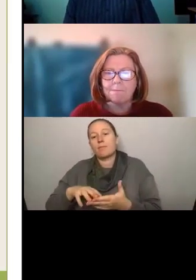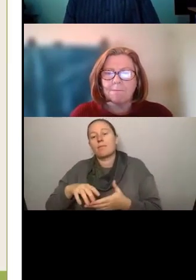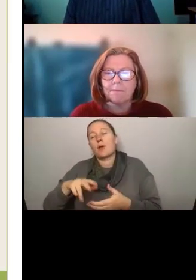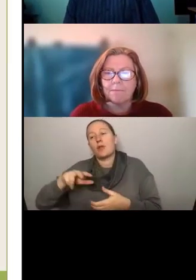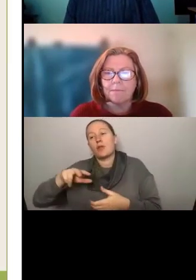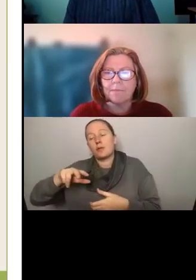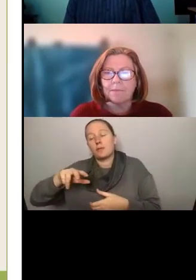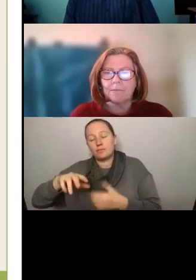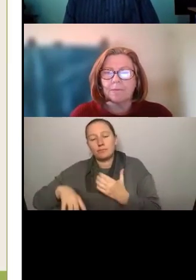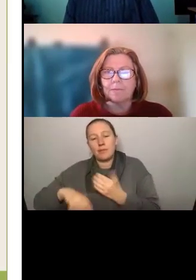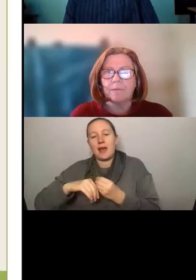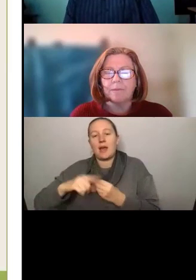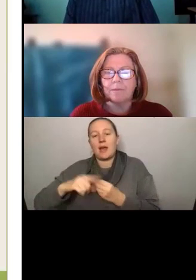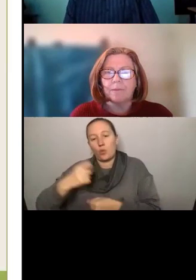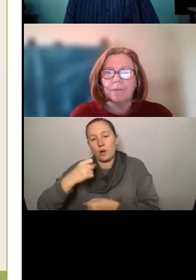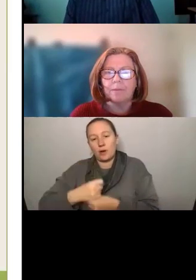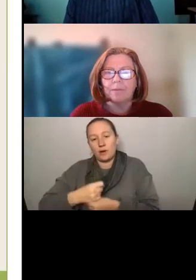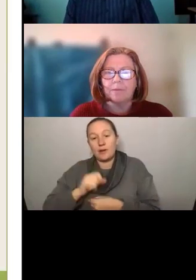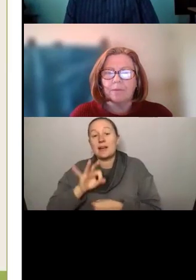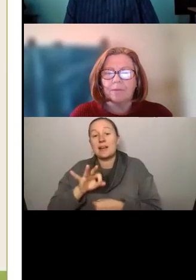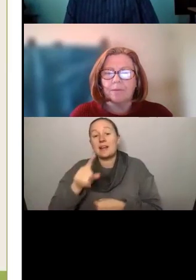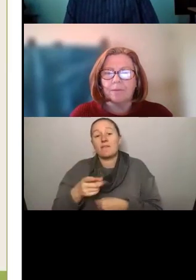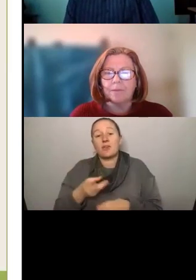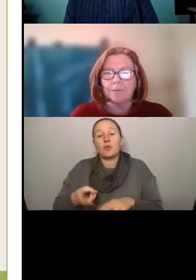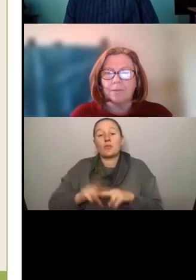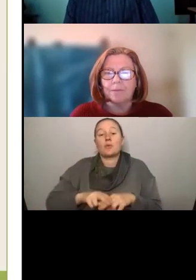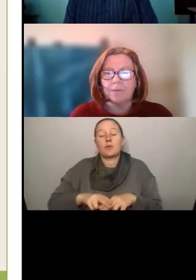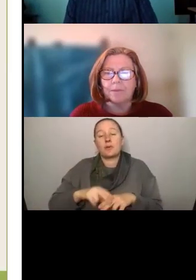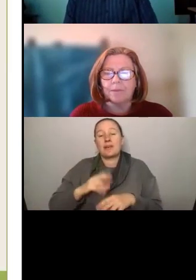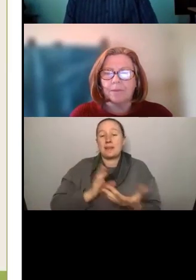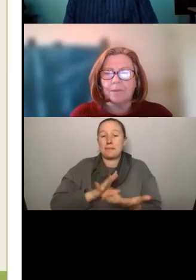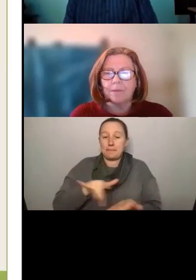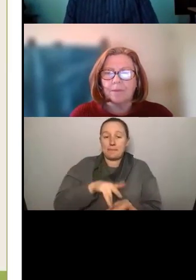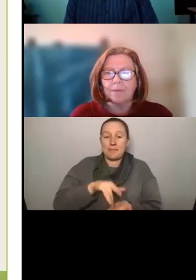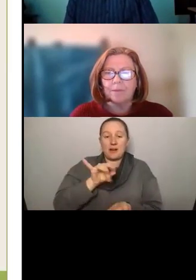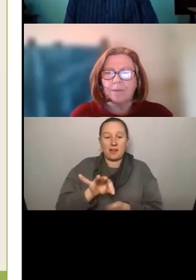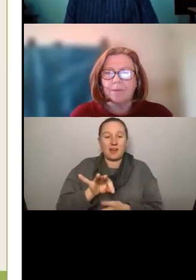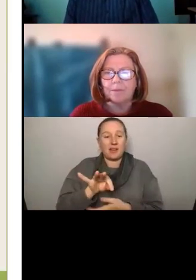If you do that then, through the interface in Commons,